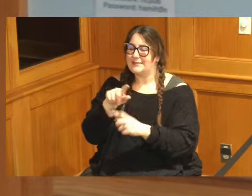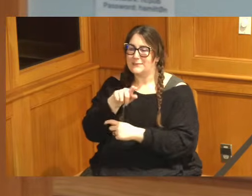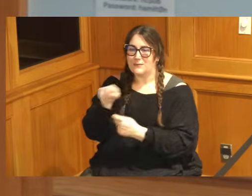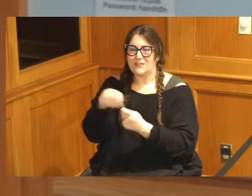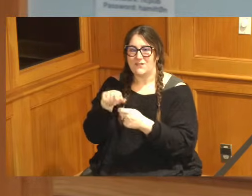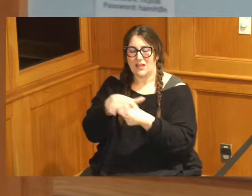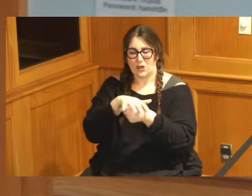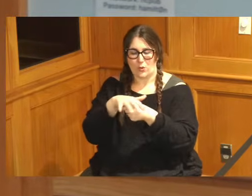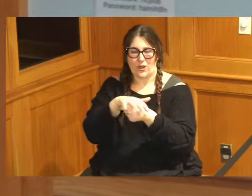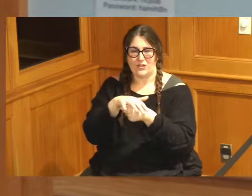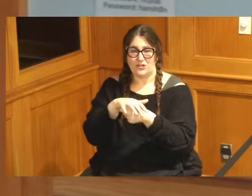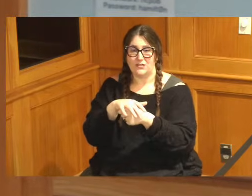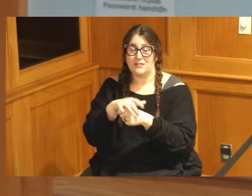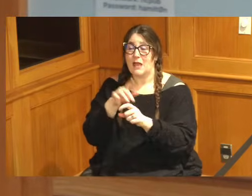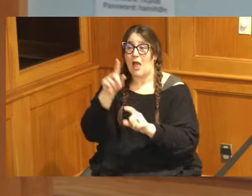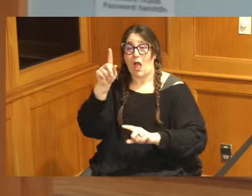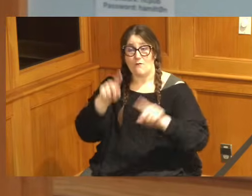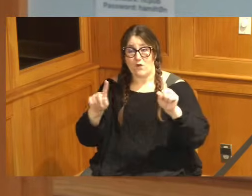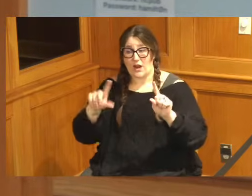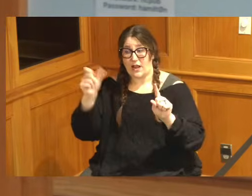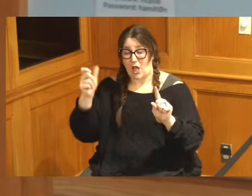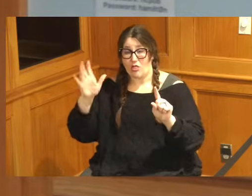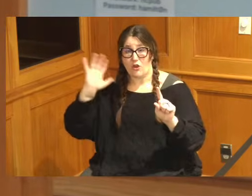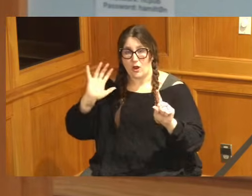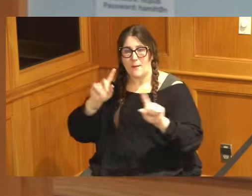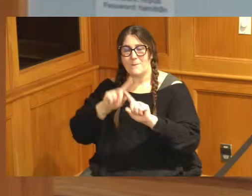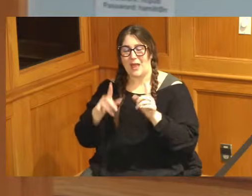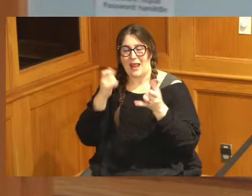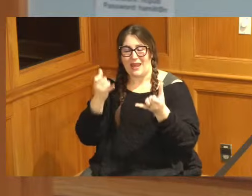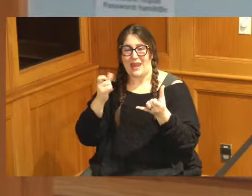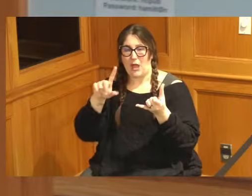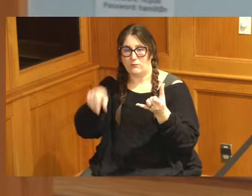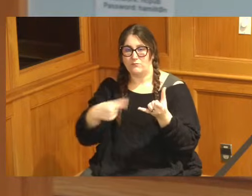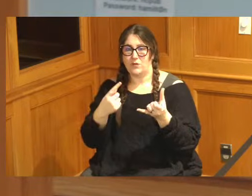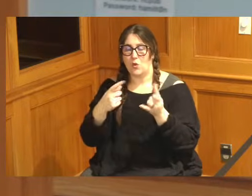to be based on a variety of other factors. Now it's just about we're picking the census tracks